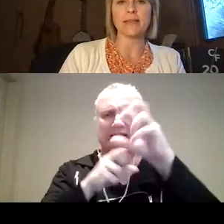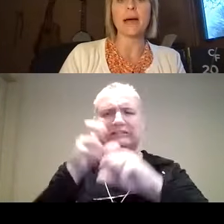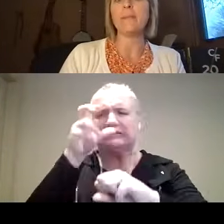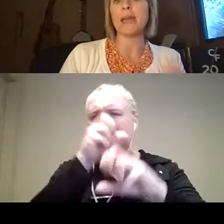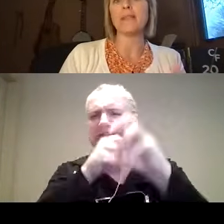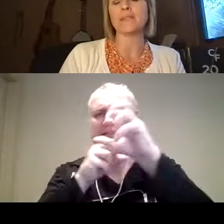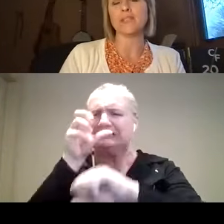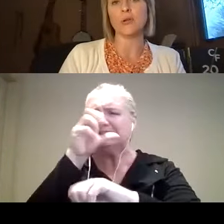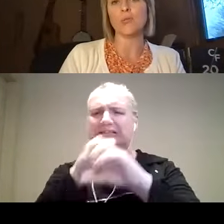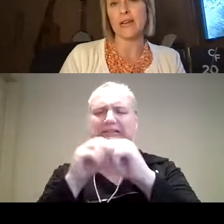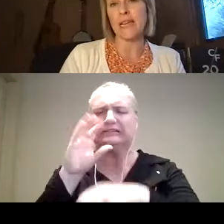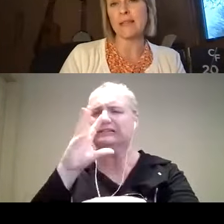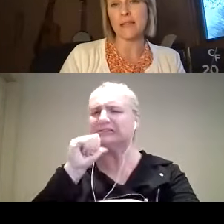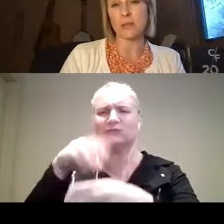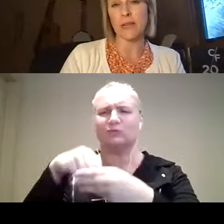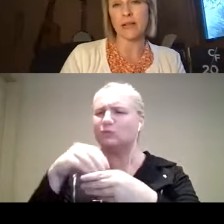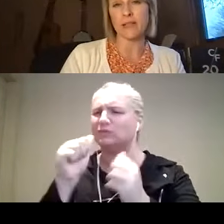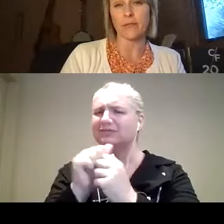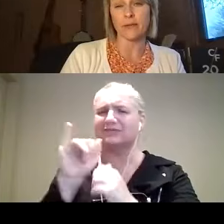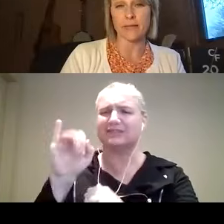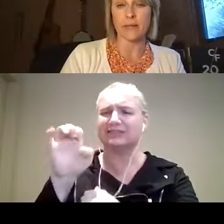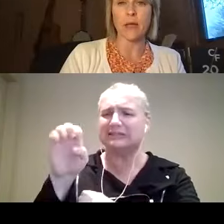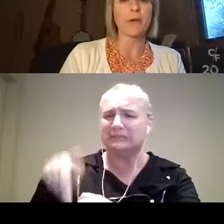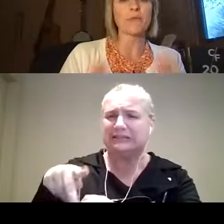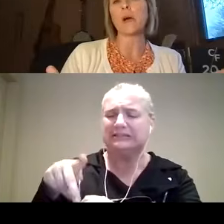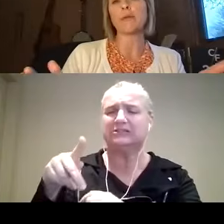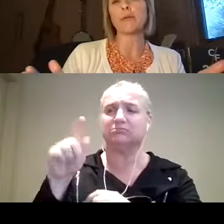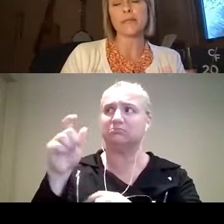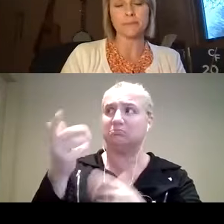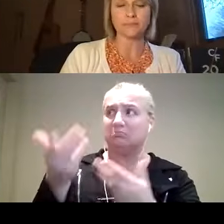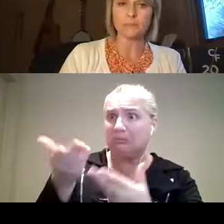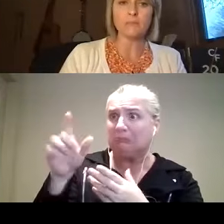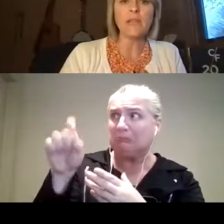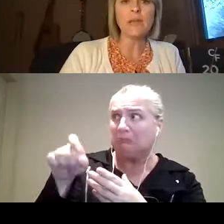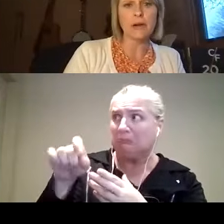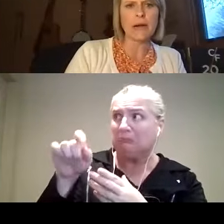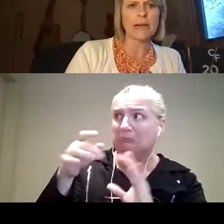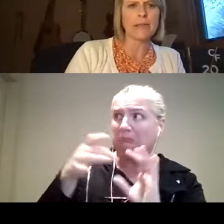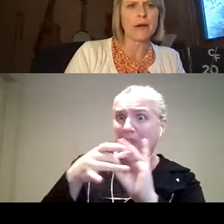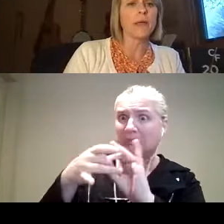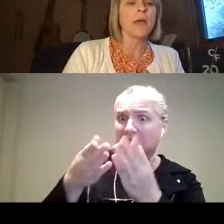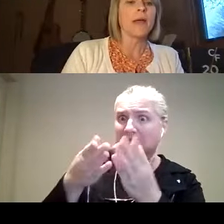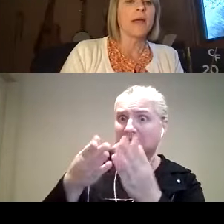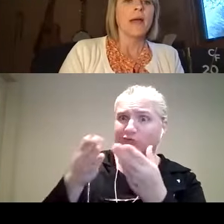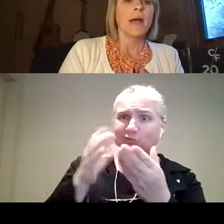Is that maybe the student would need these related services, but for whatever reason, they're not in there.